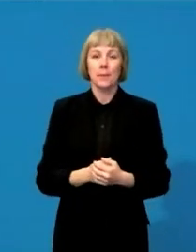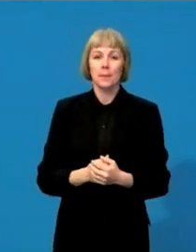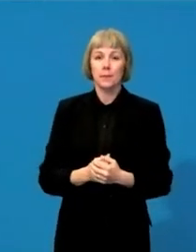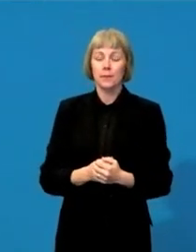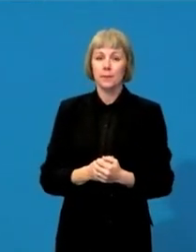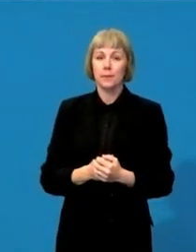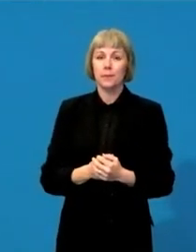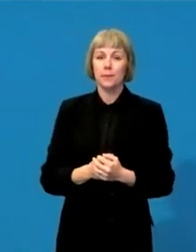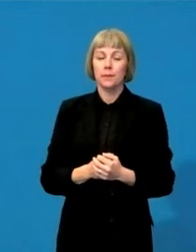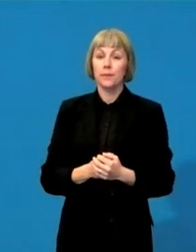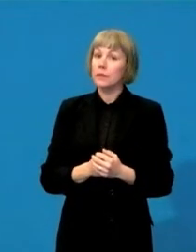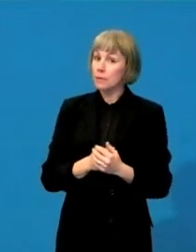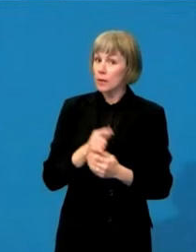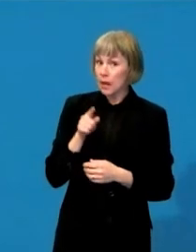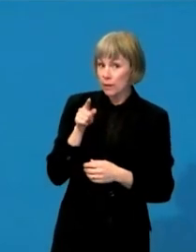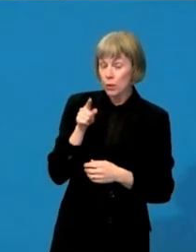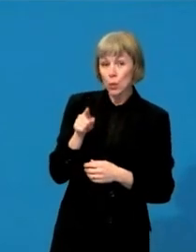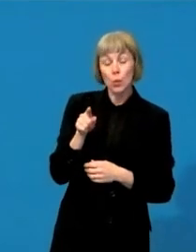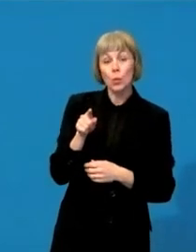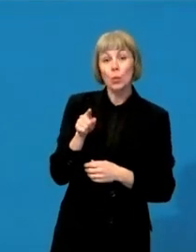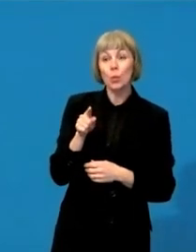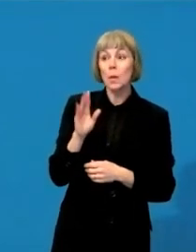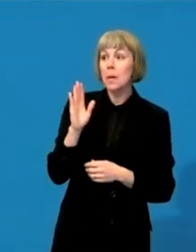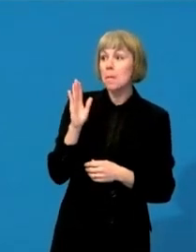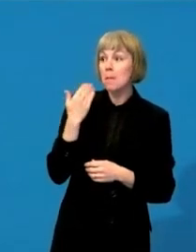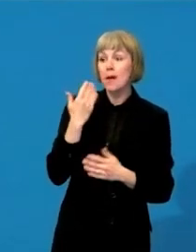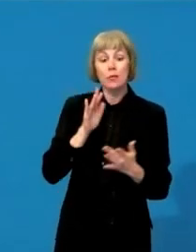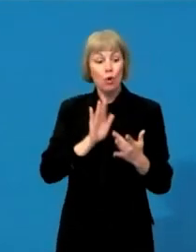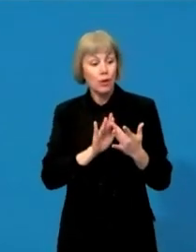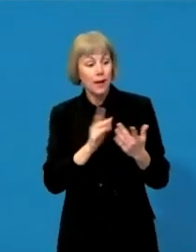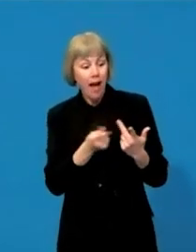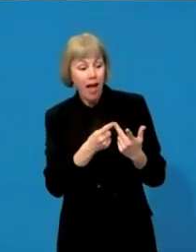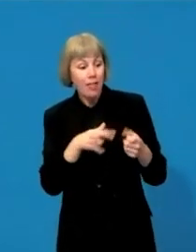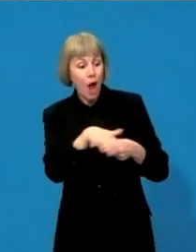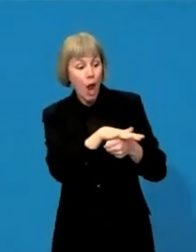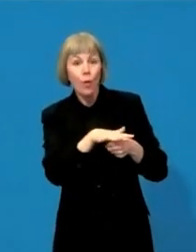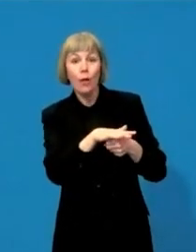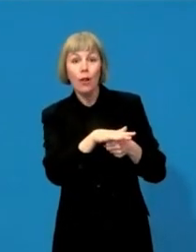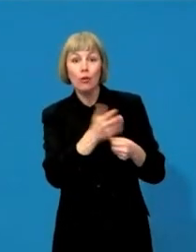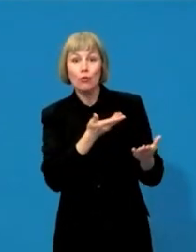Have you turned to any other local services like Marnin, that you